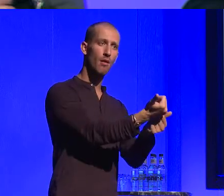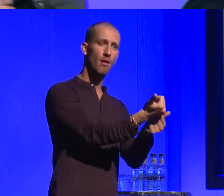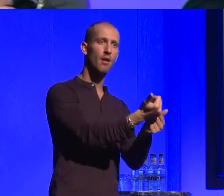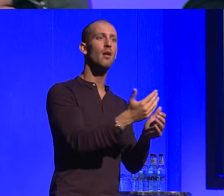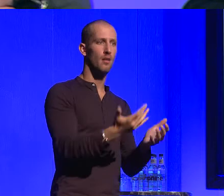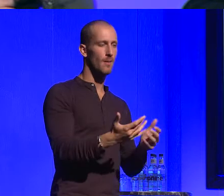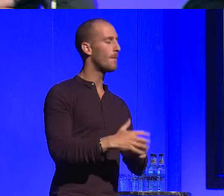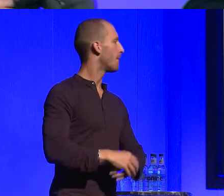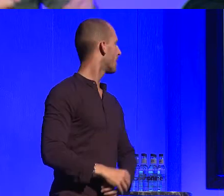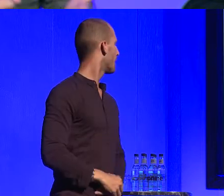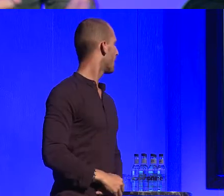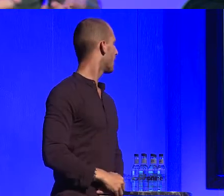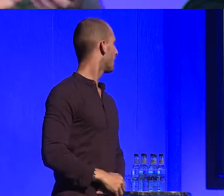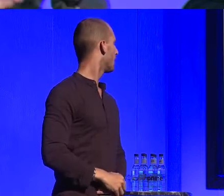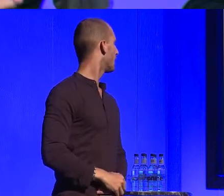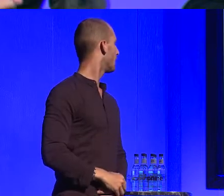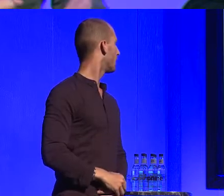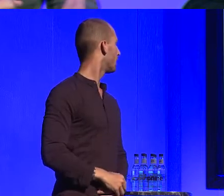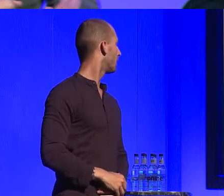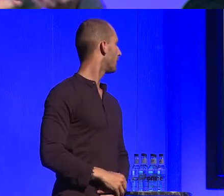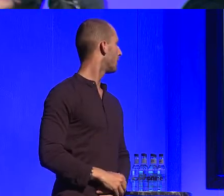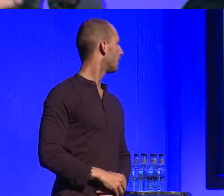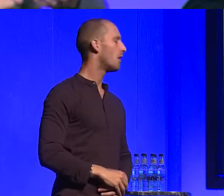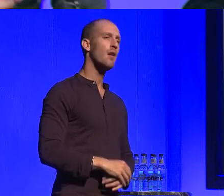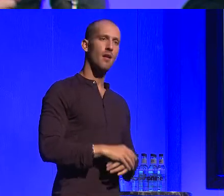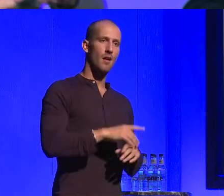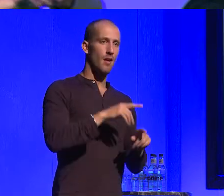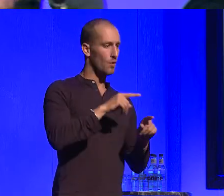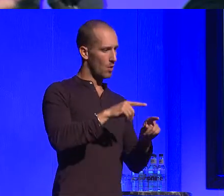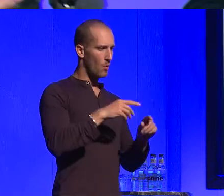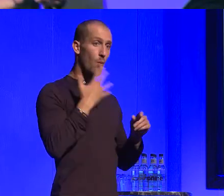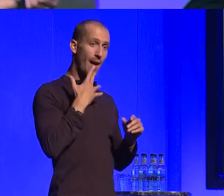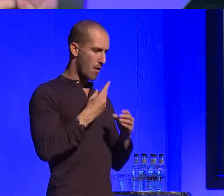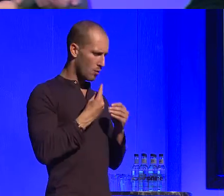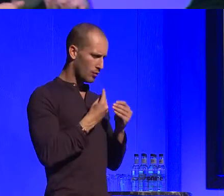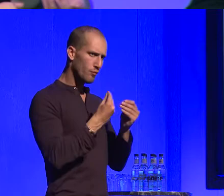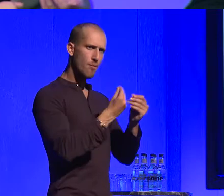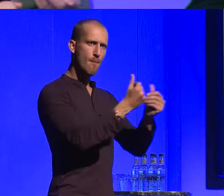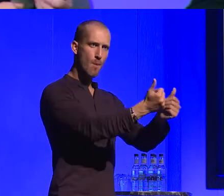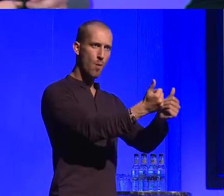what should be a seamless, consistently high-level service seven days a week.